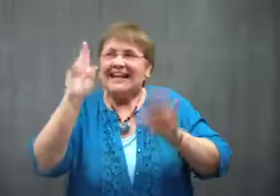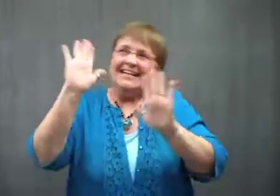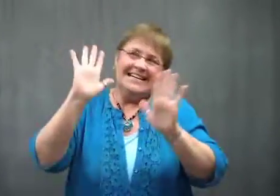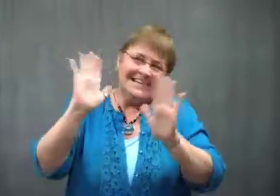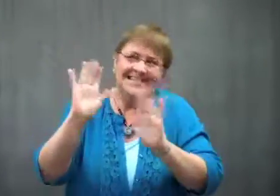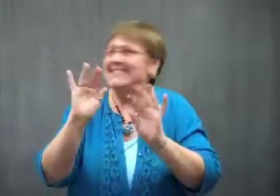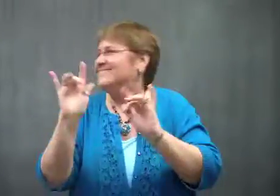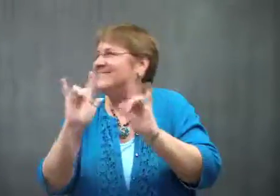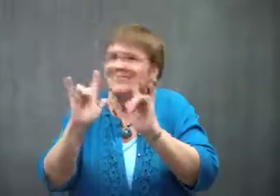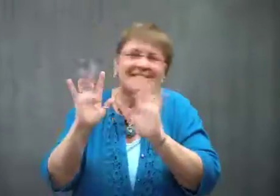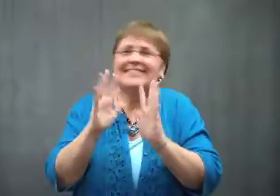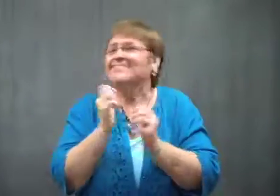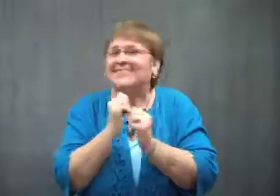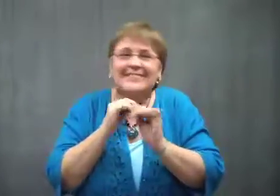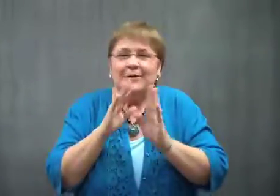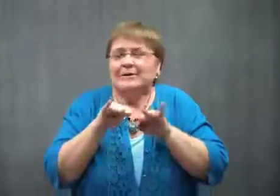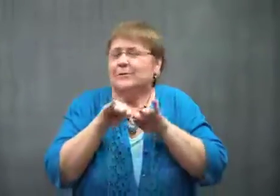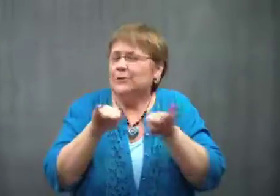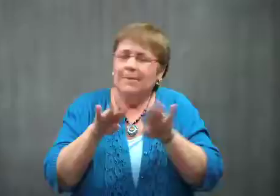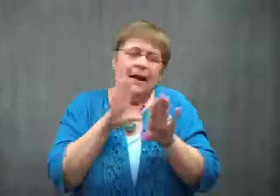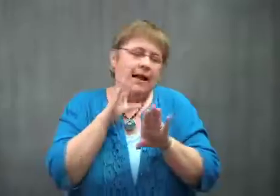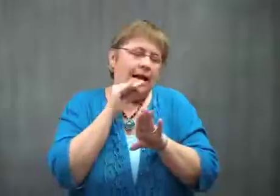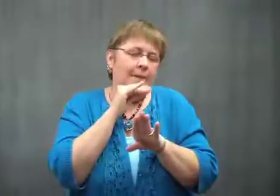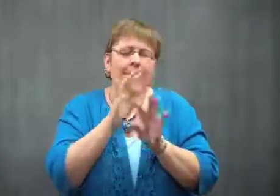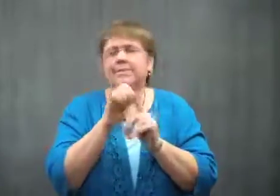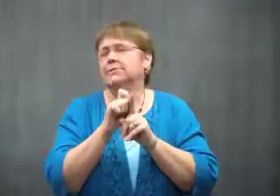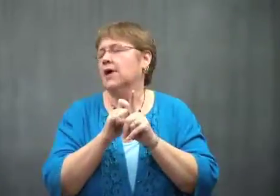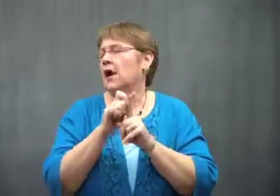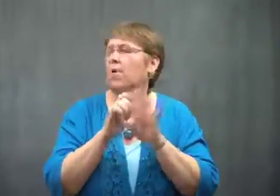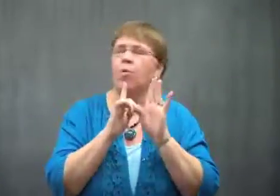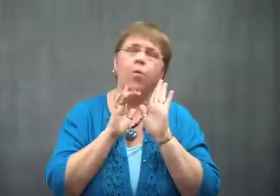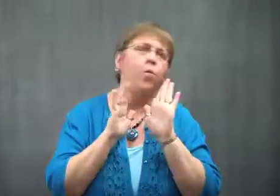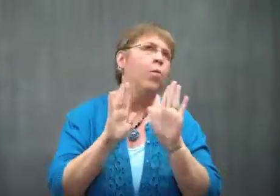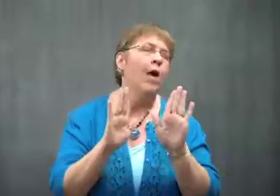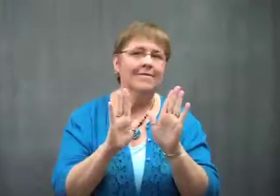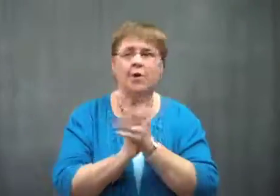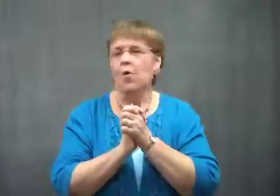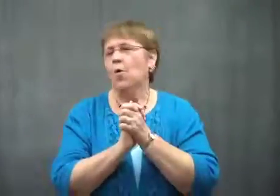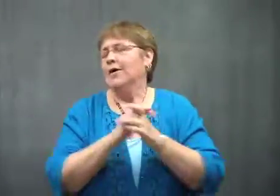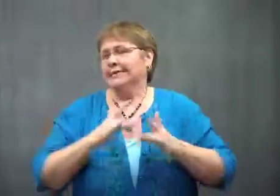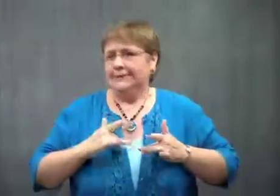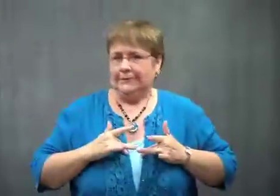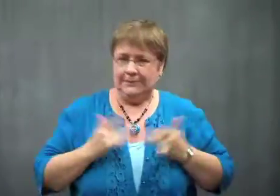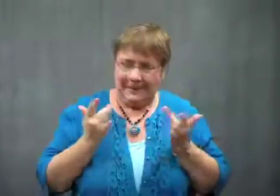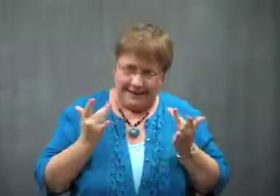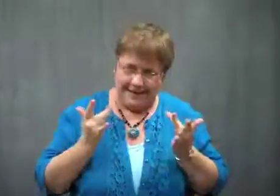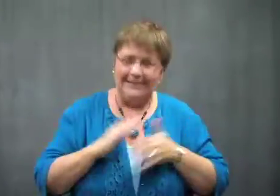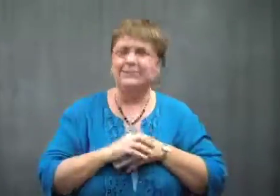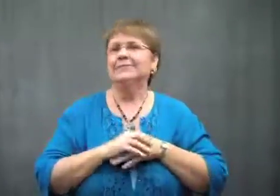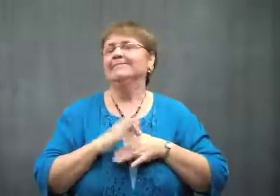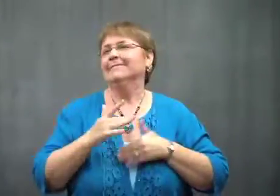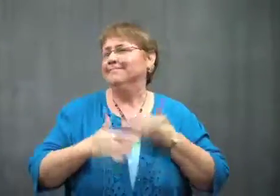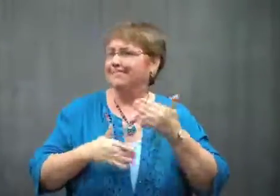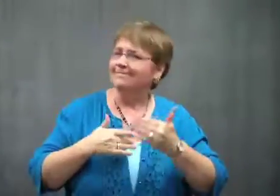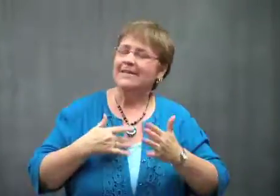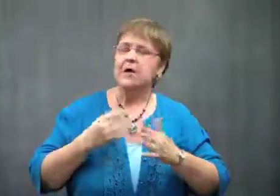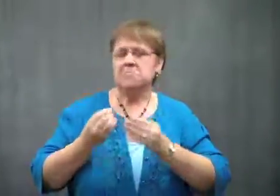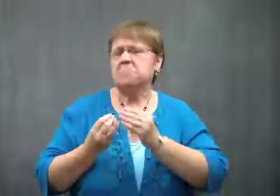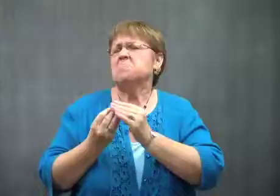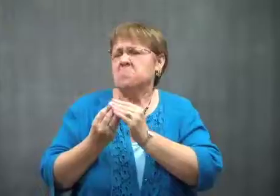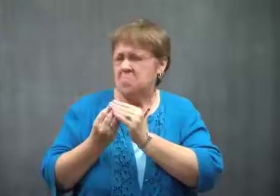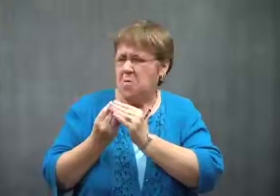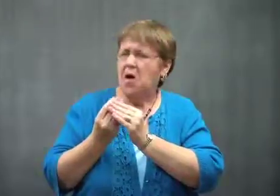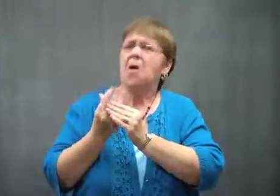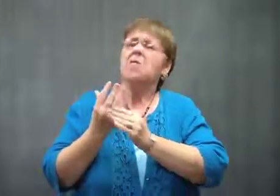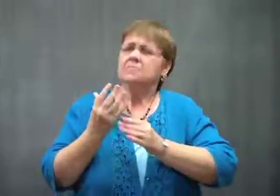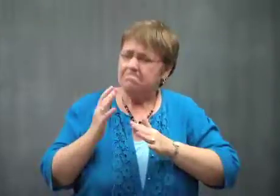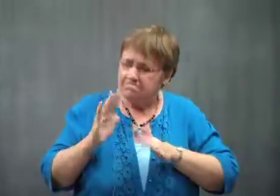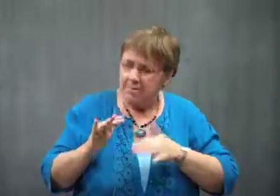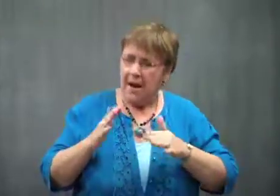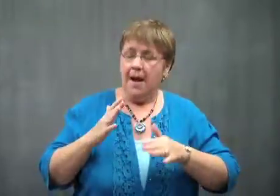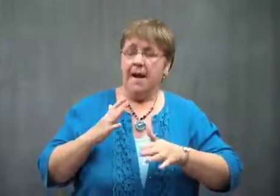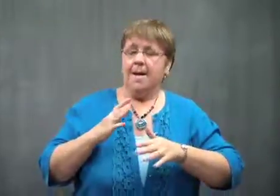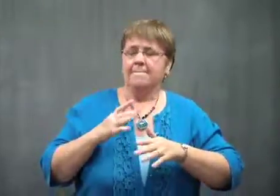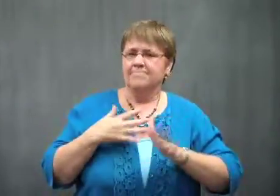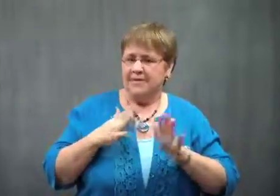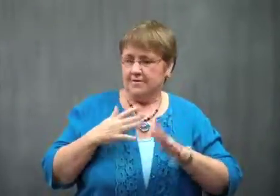We'd say hi, love you, hug them, and then go swim in that wonderful warm water.